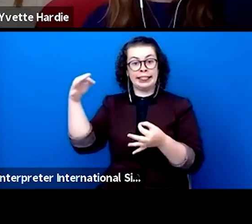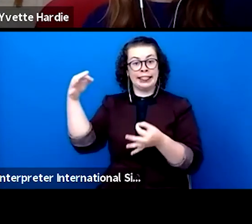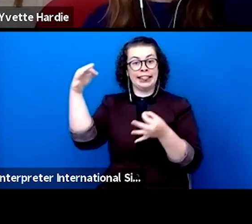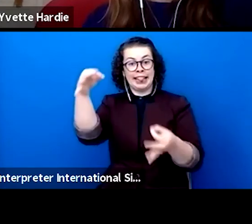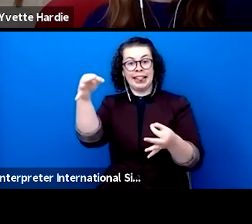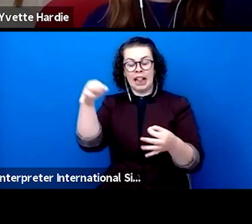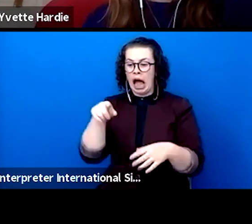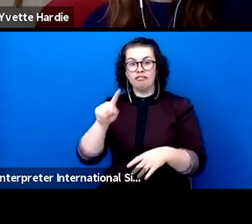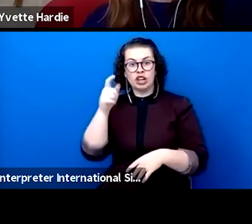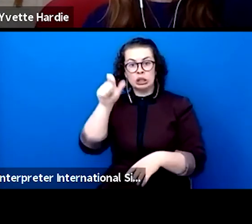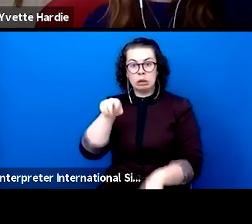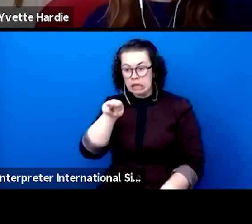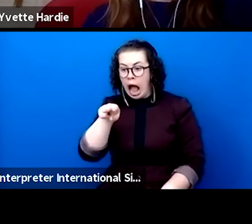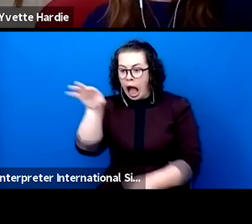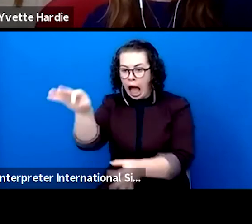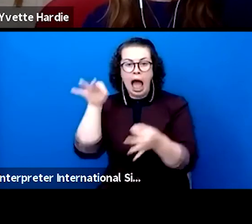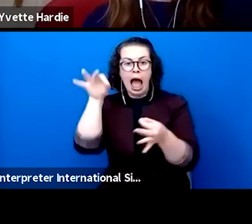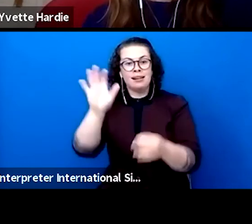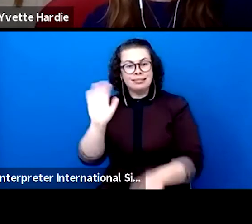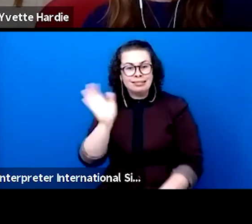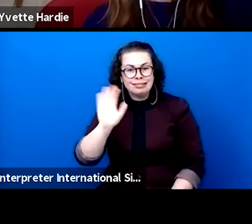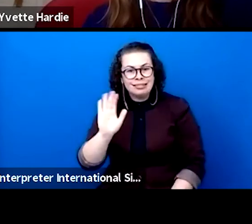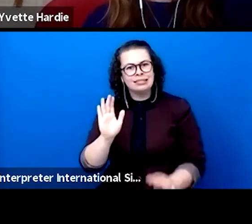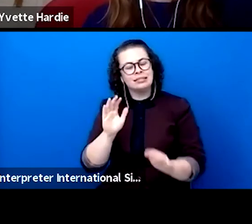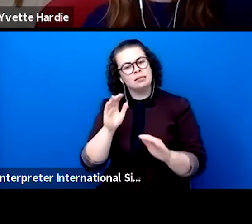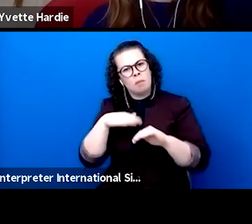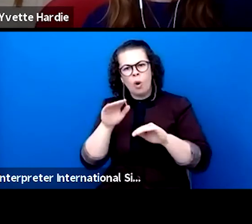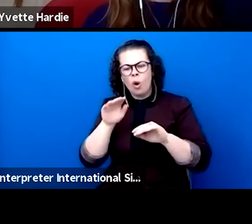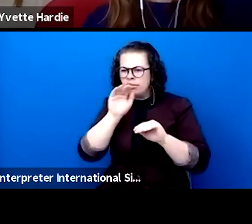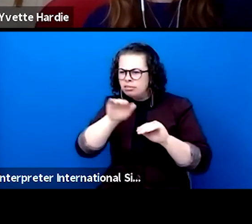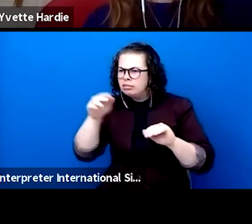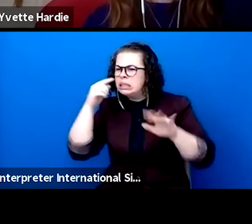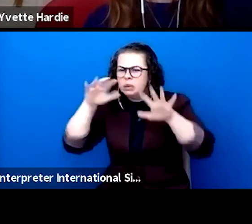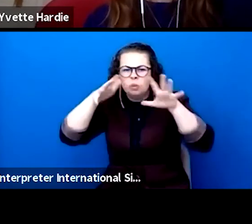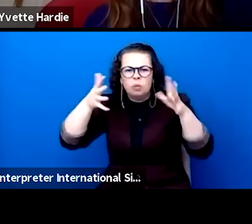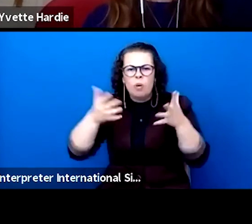look around, what's happening all over the world who's writing who's doing what you know and then